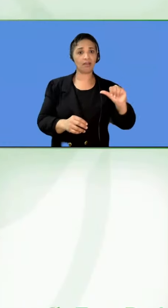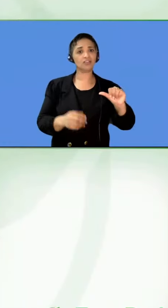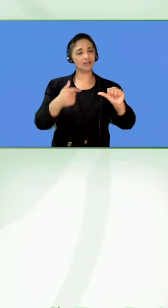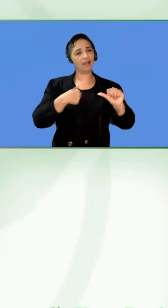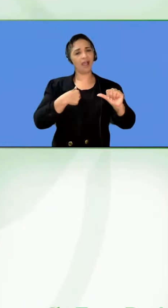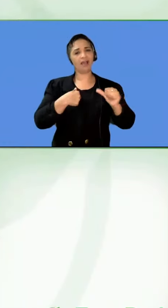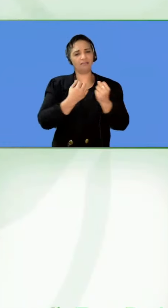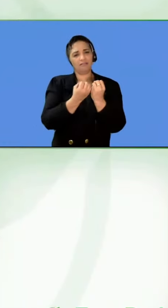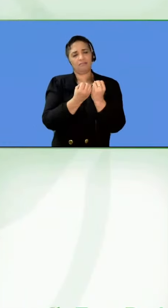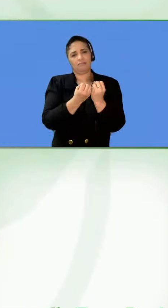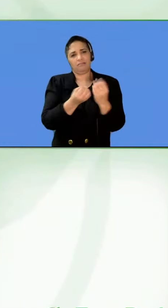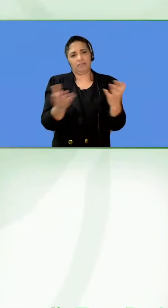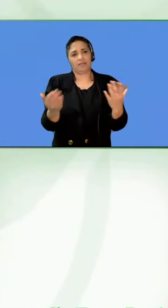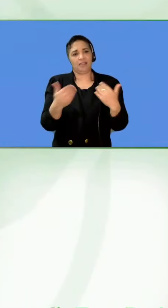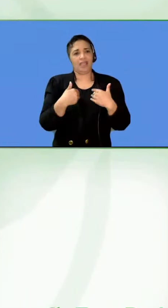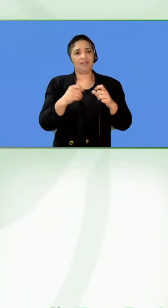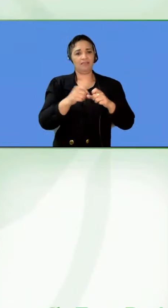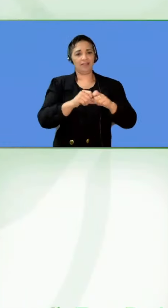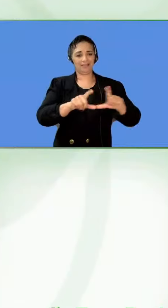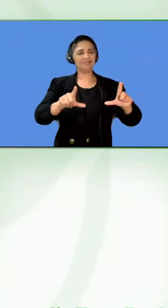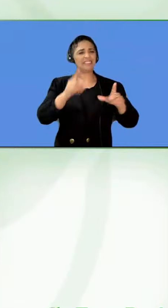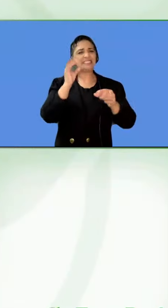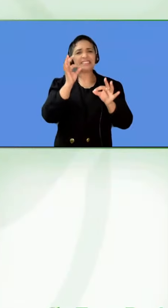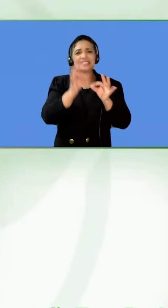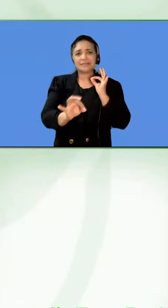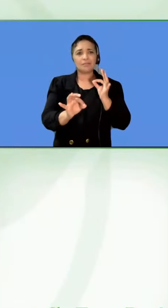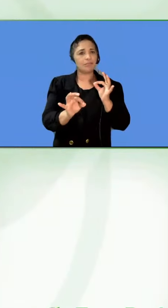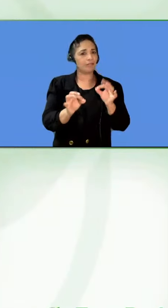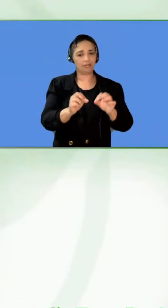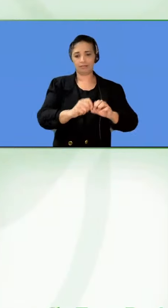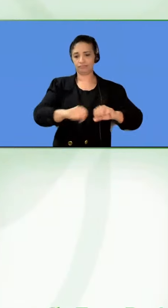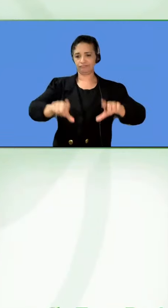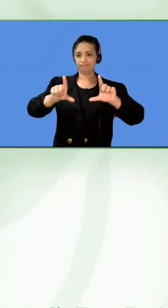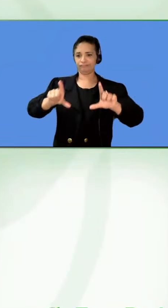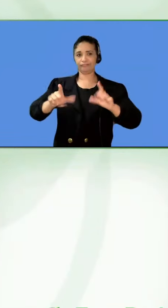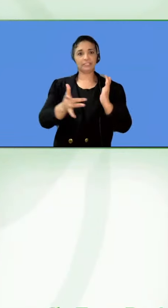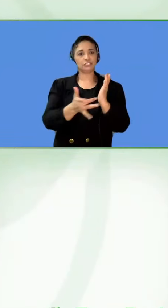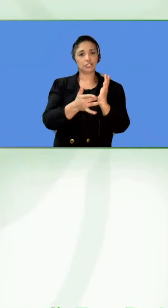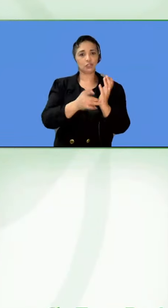So sometimes very simple pieces of technology can be extremely effective.